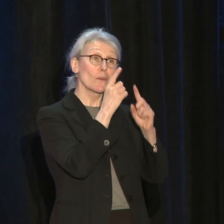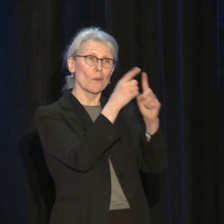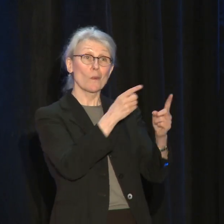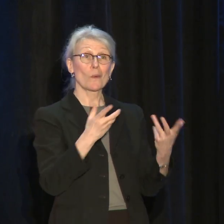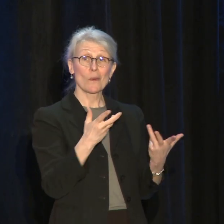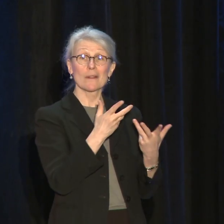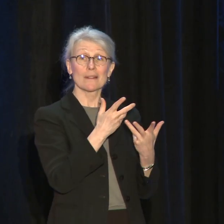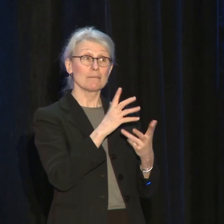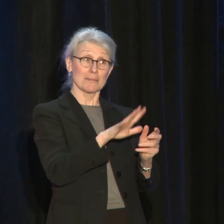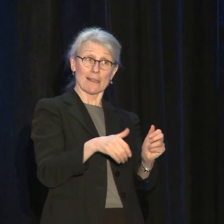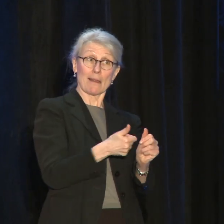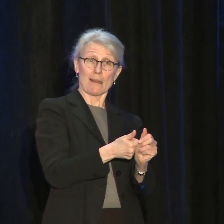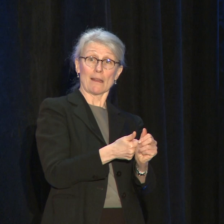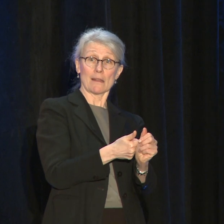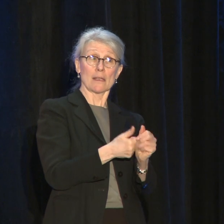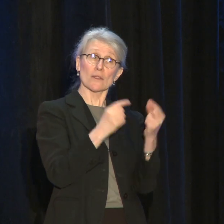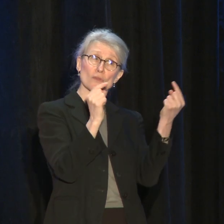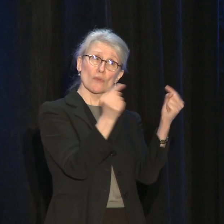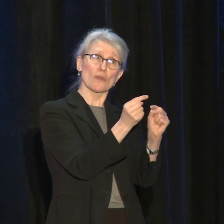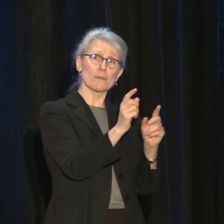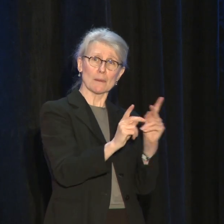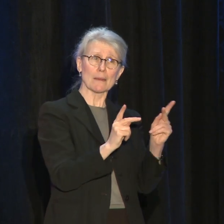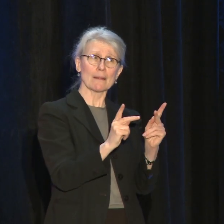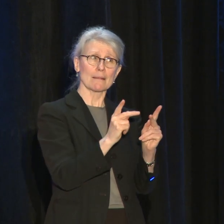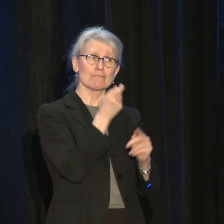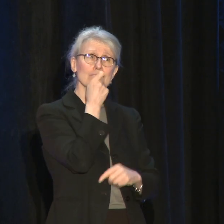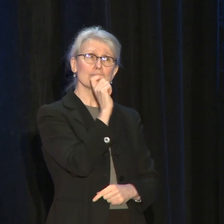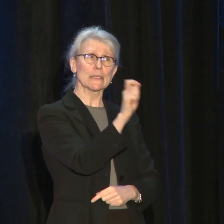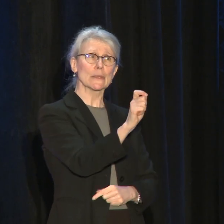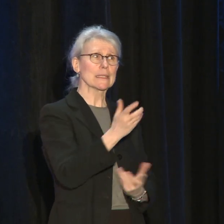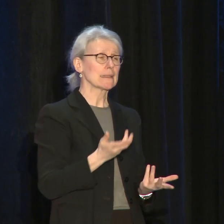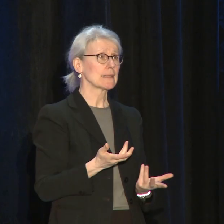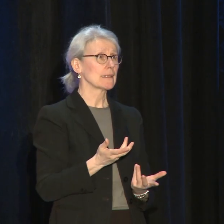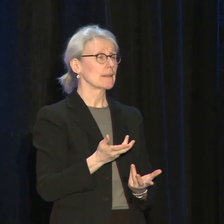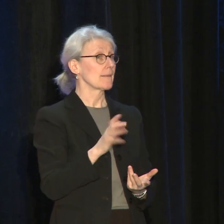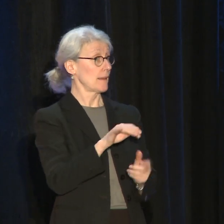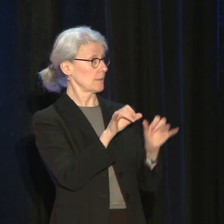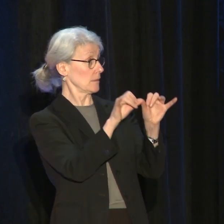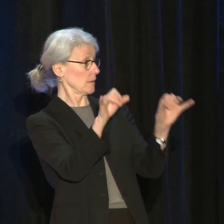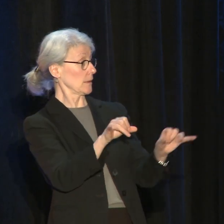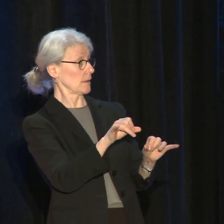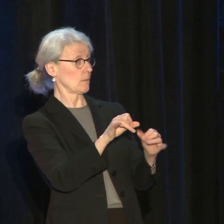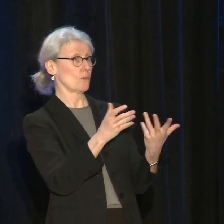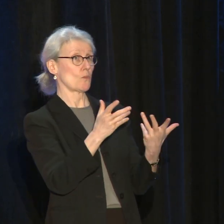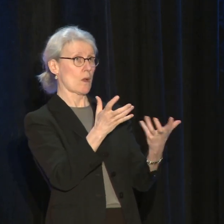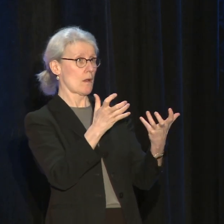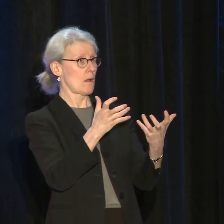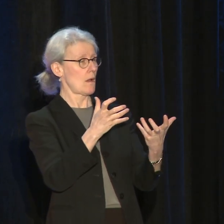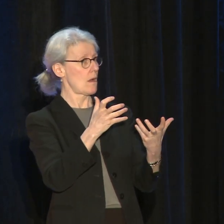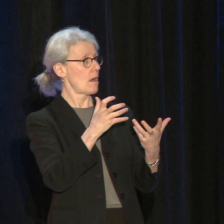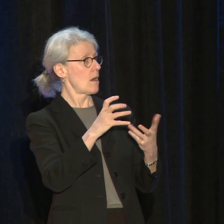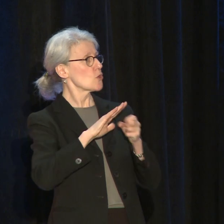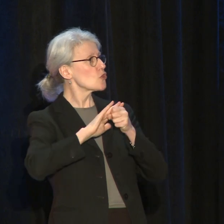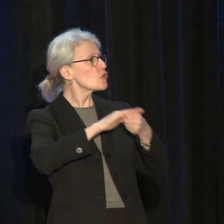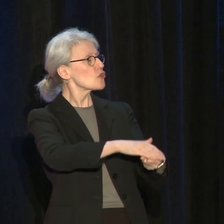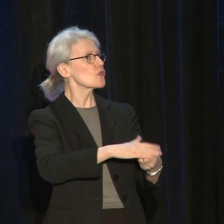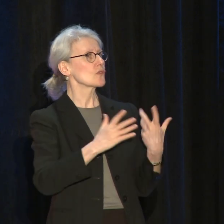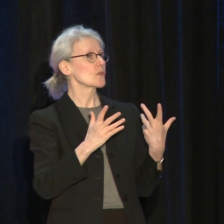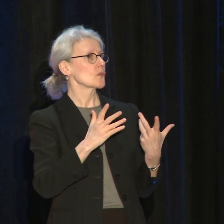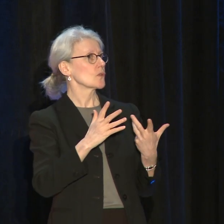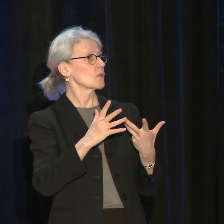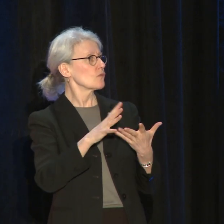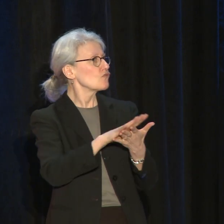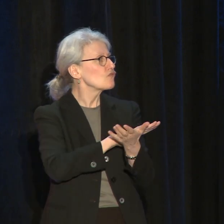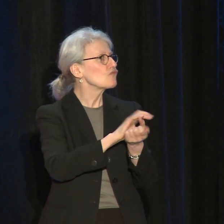very beginning to do, that it was designed from its very roots to oppress the most marginalized